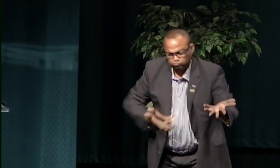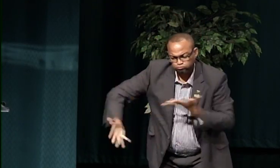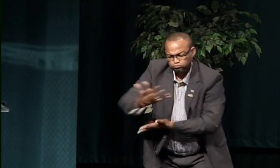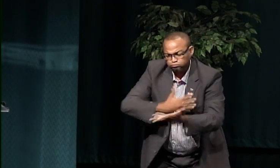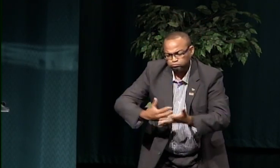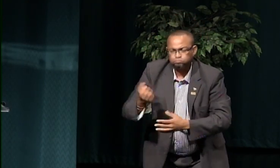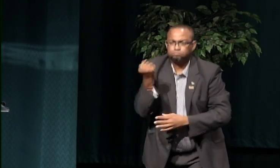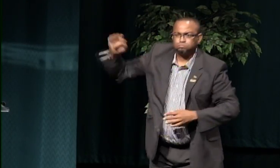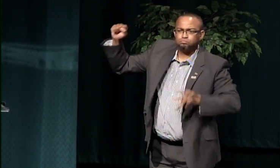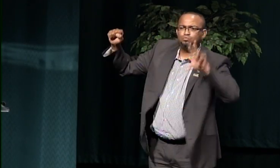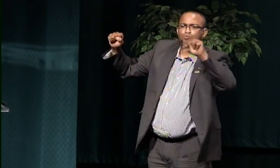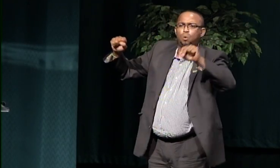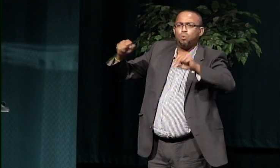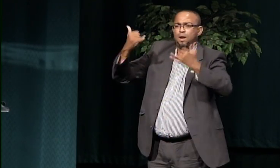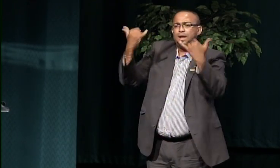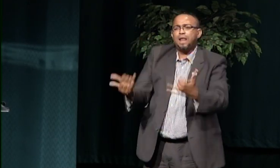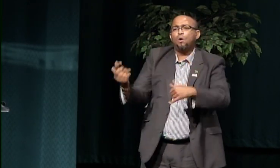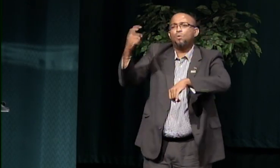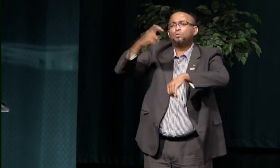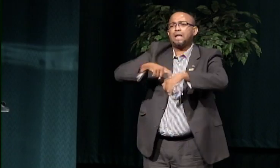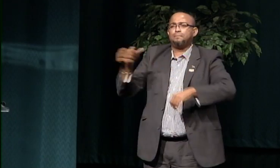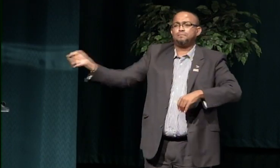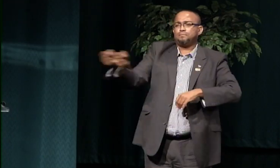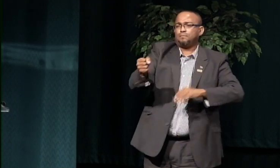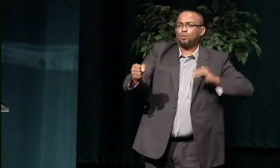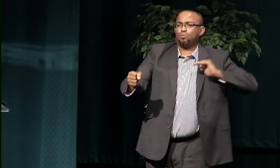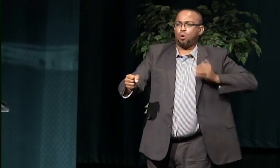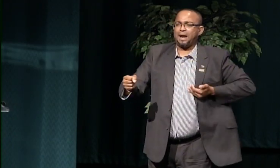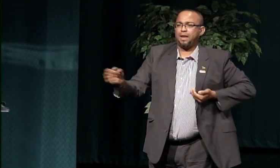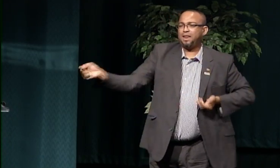of the deaf council.